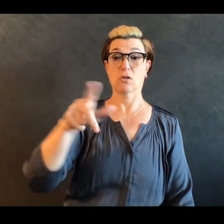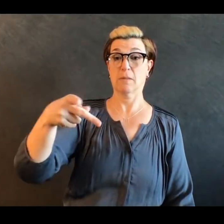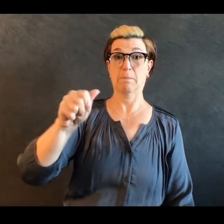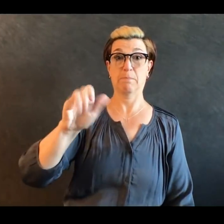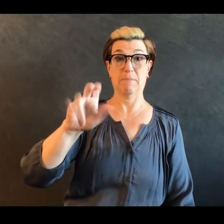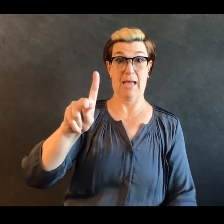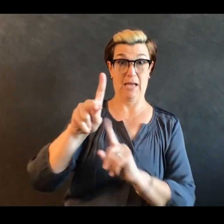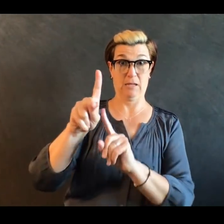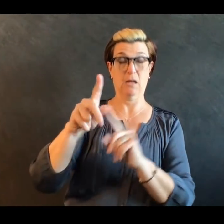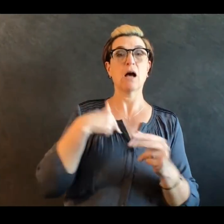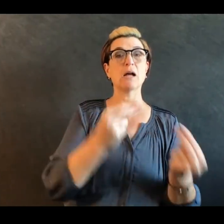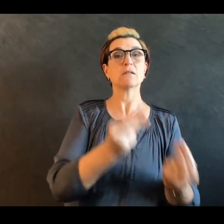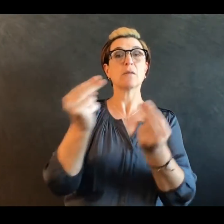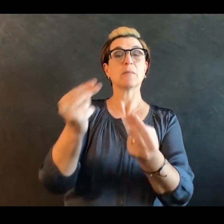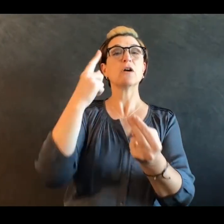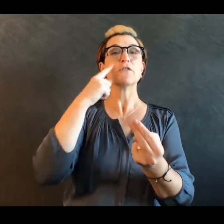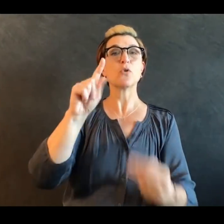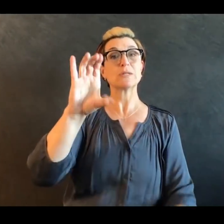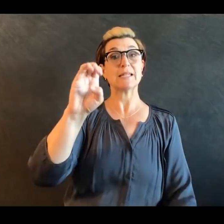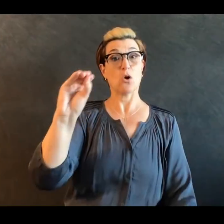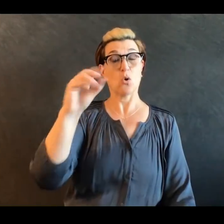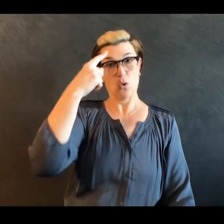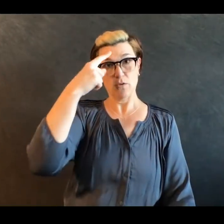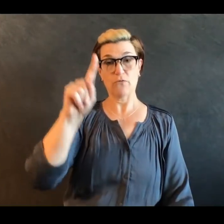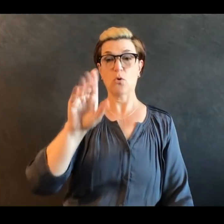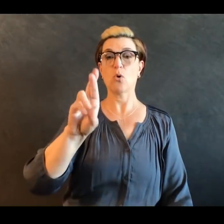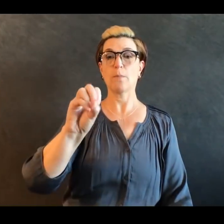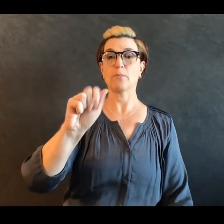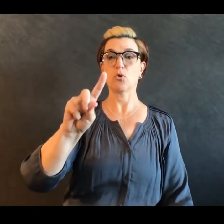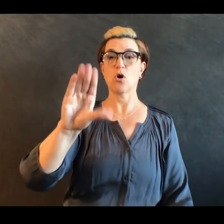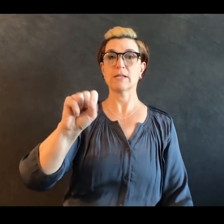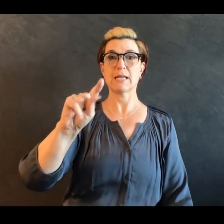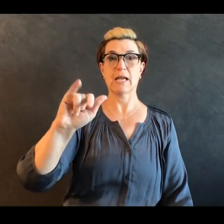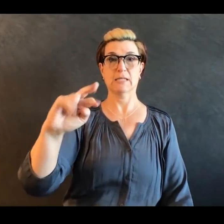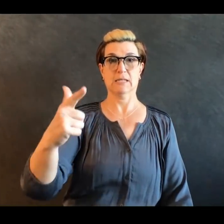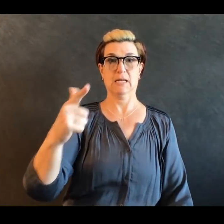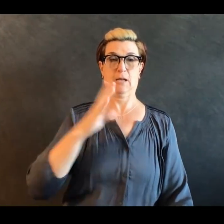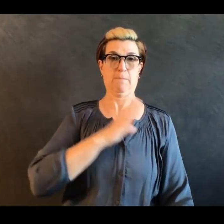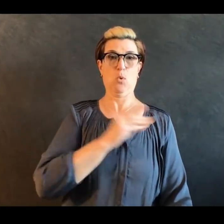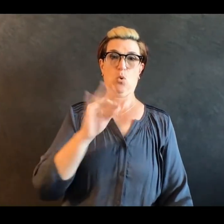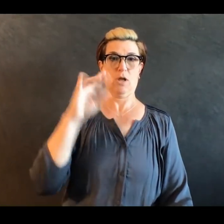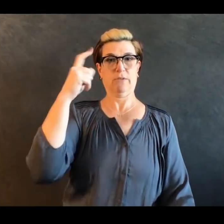broadcasting broadcasting Board of Governors and he's been suckin Committee